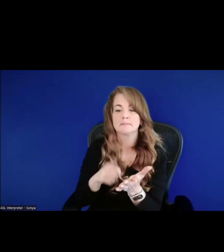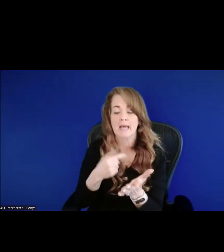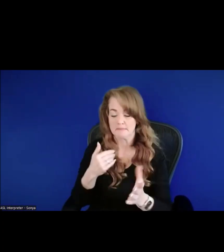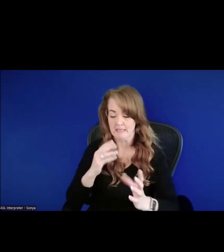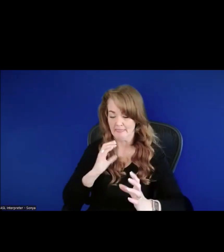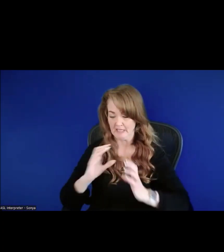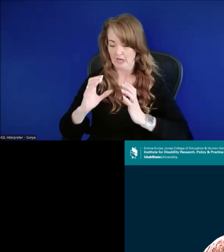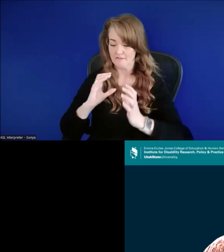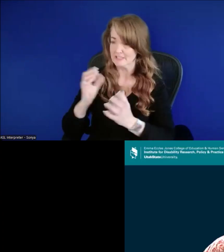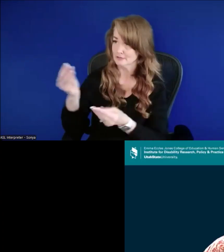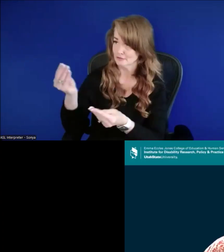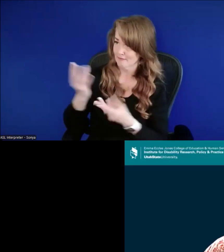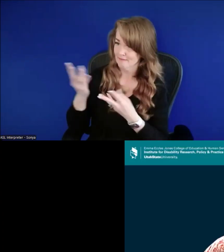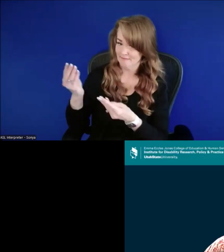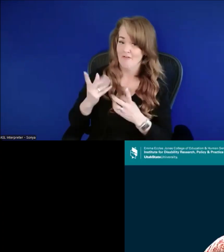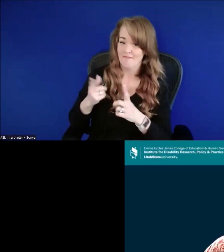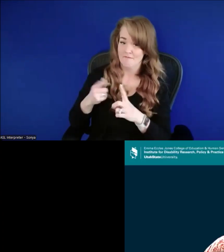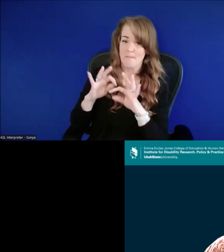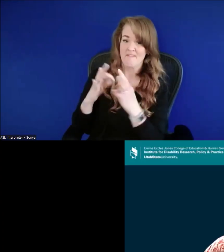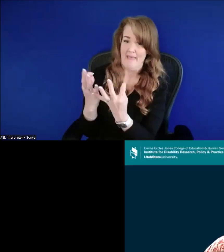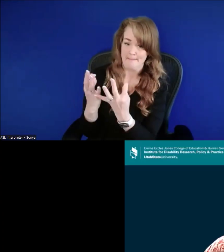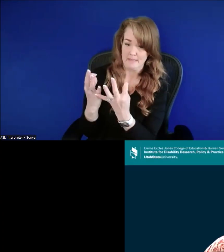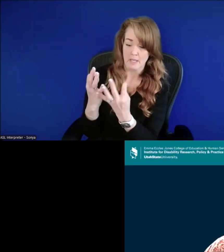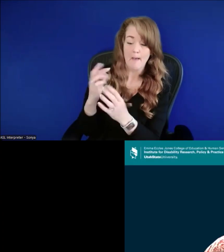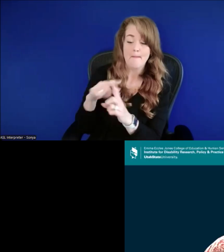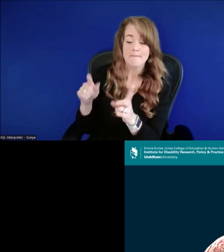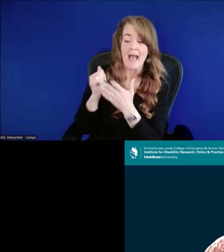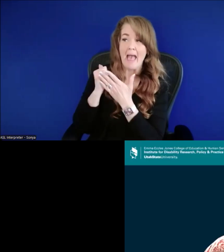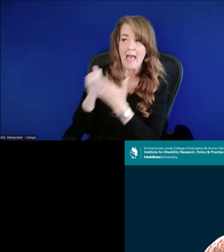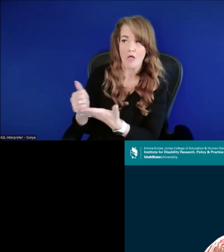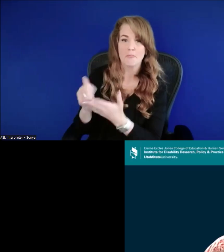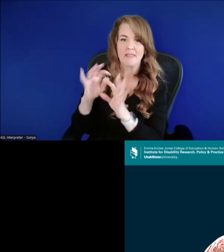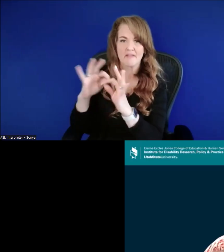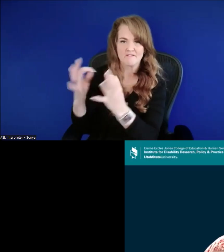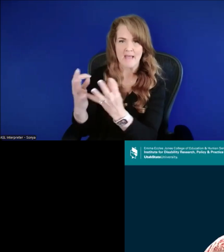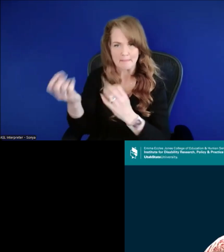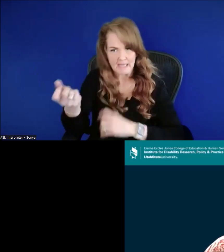families and helping them understand that you need to have